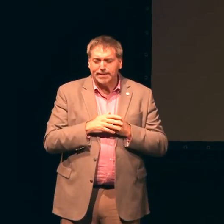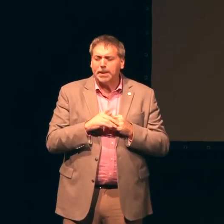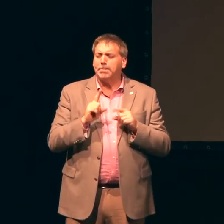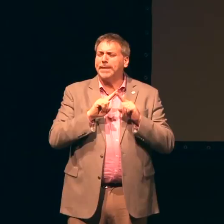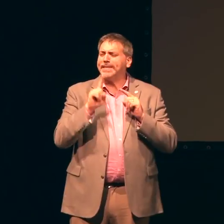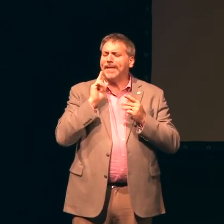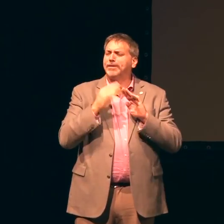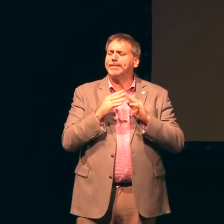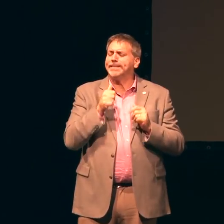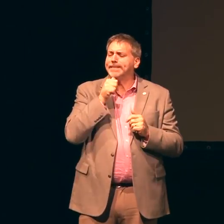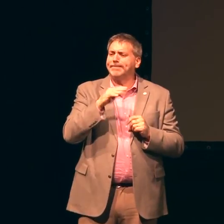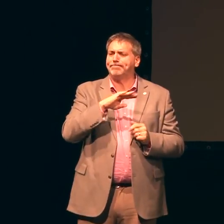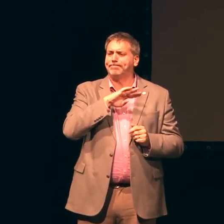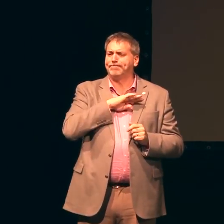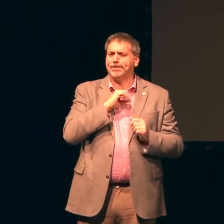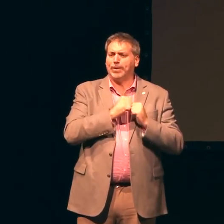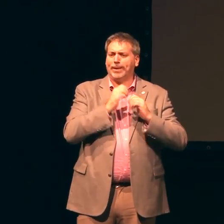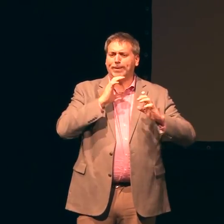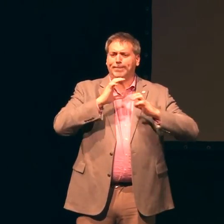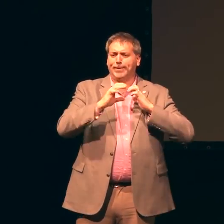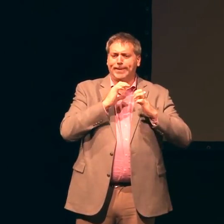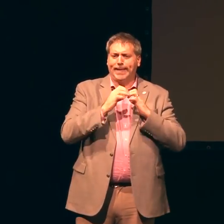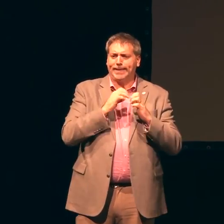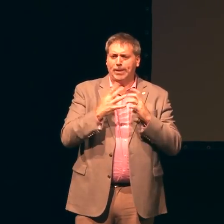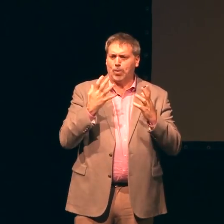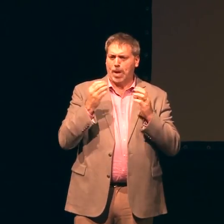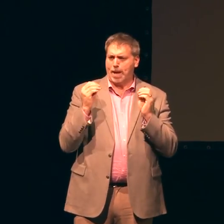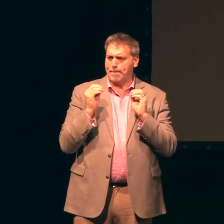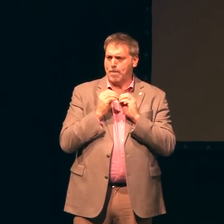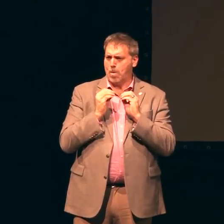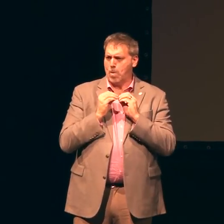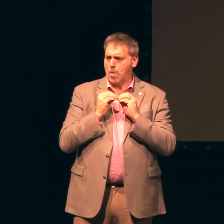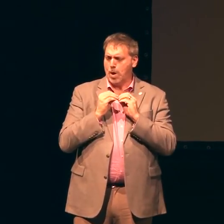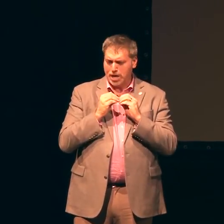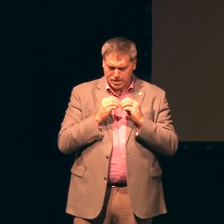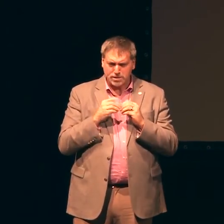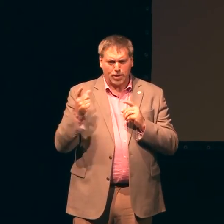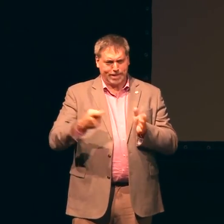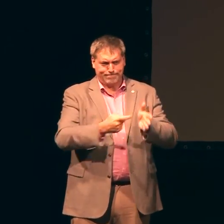interpreters were becoming much more visible. But the community is not satisfied with the